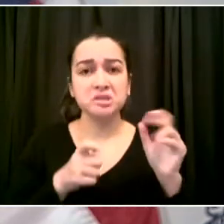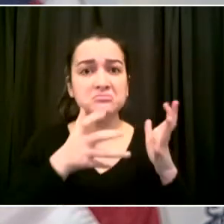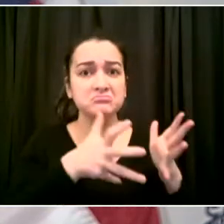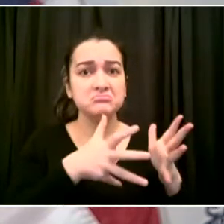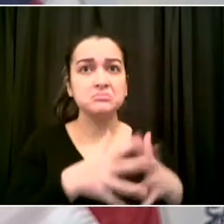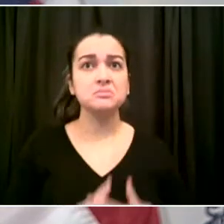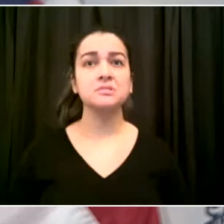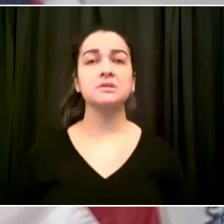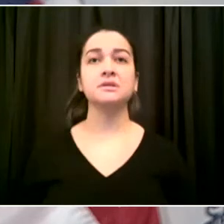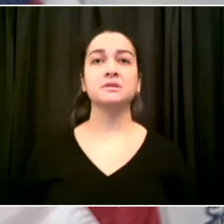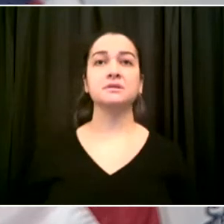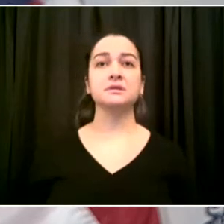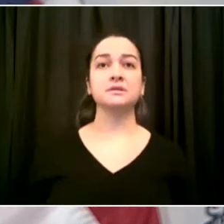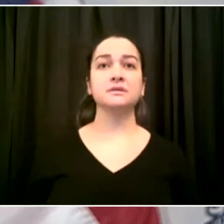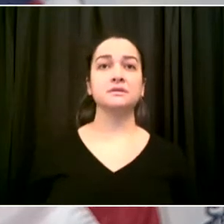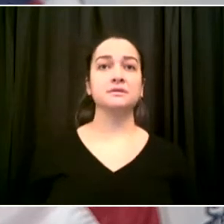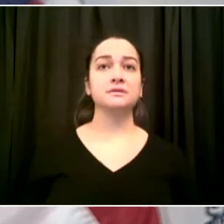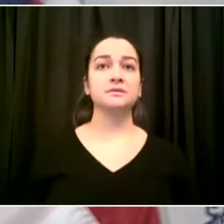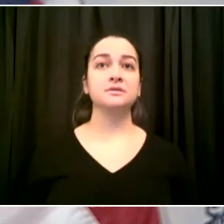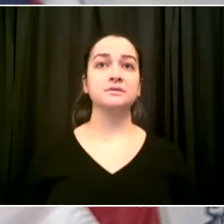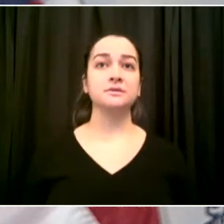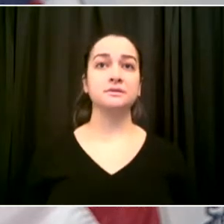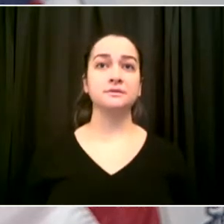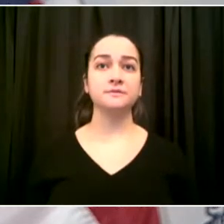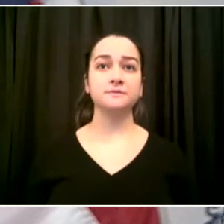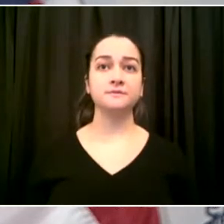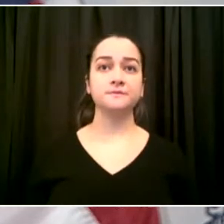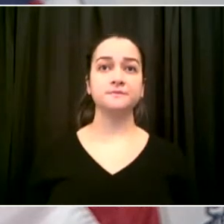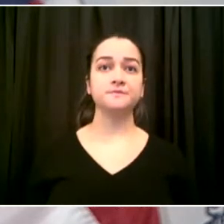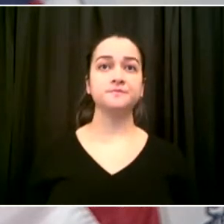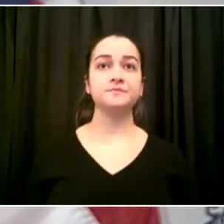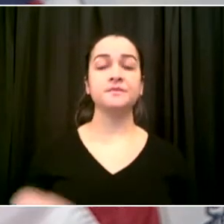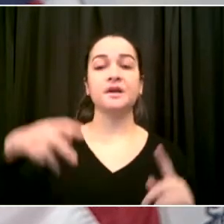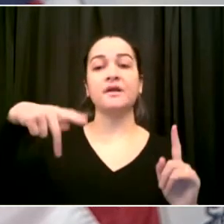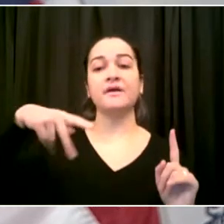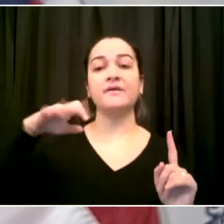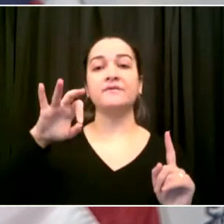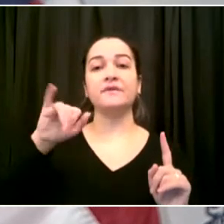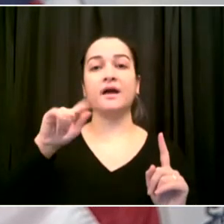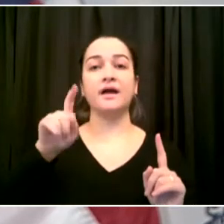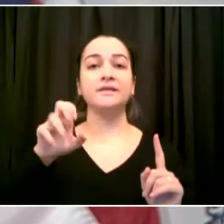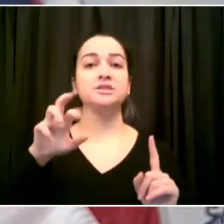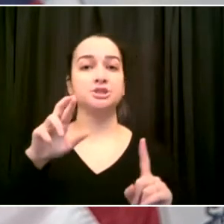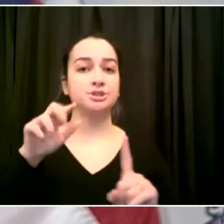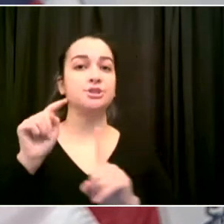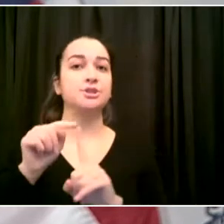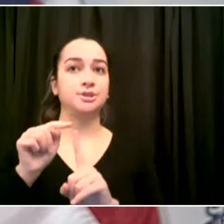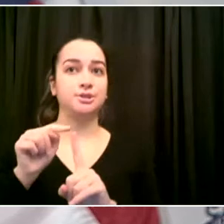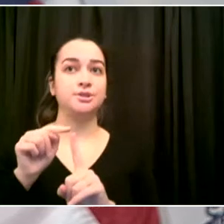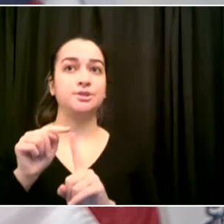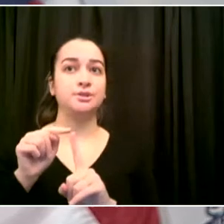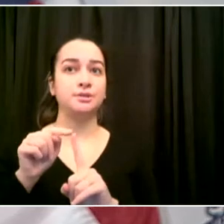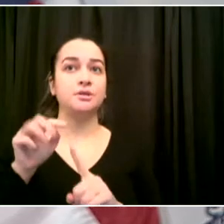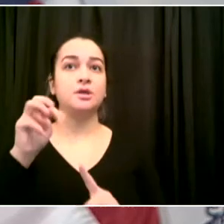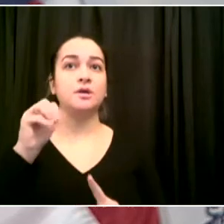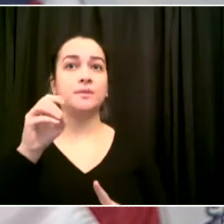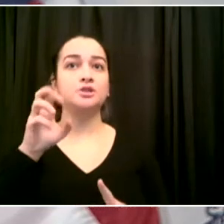GO AHEAD.